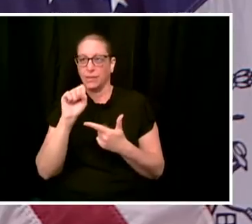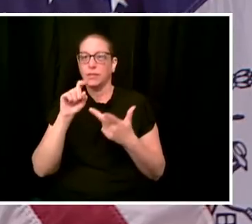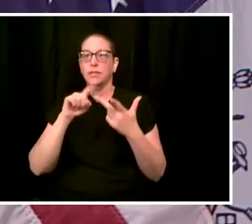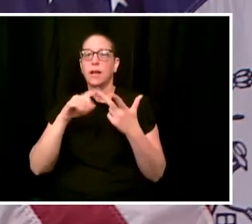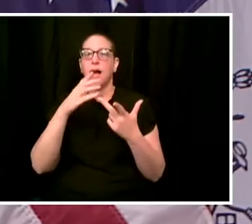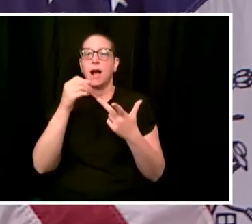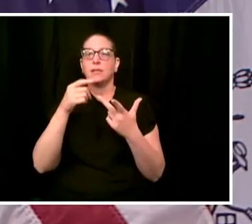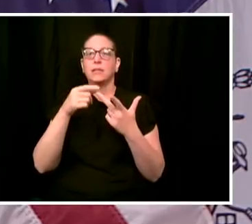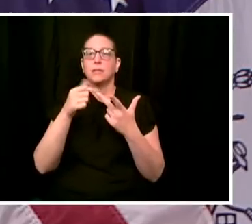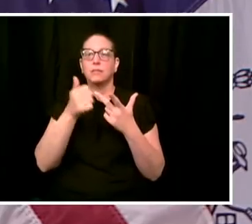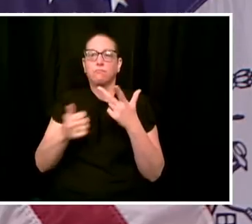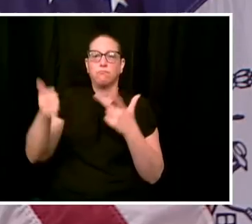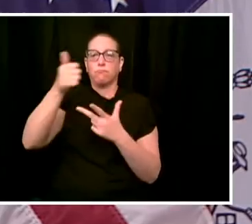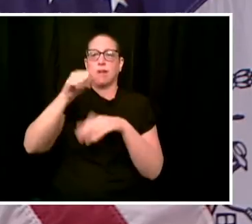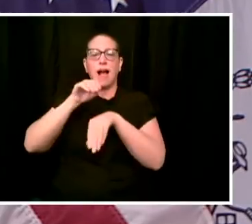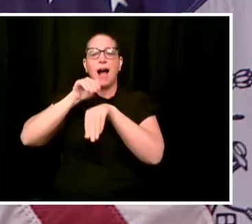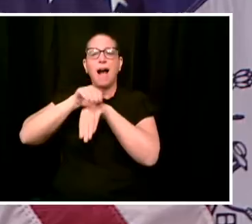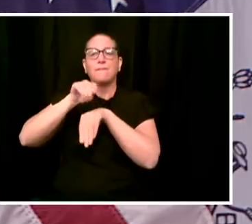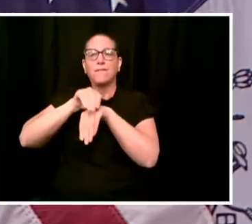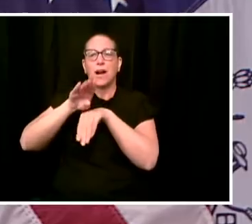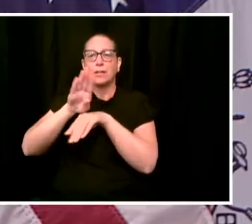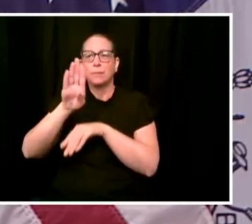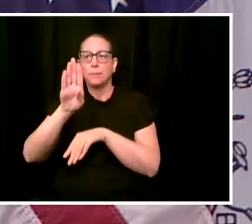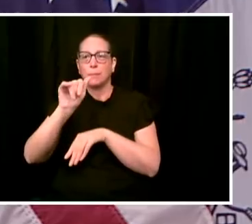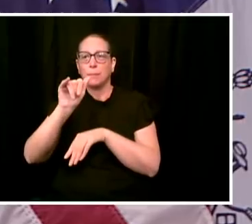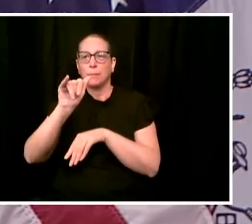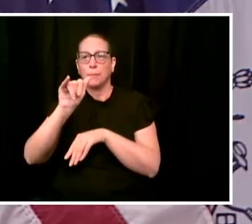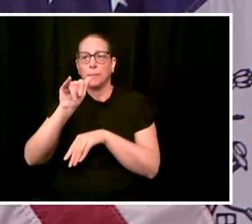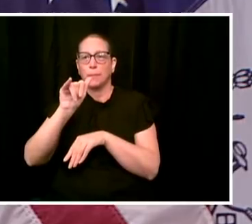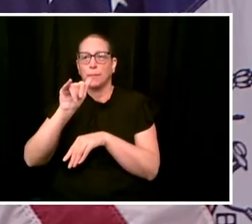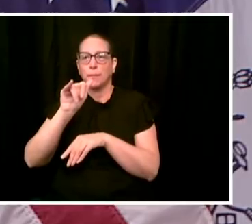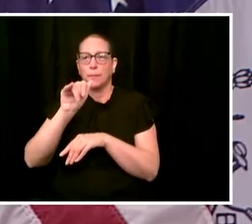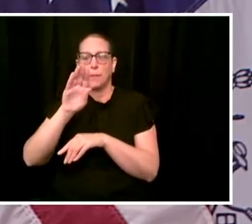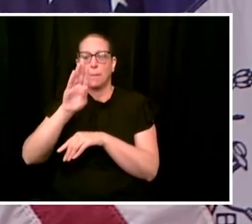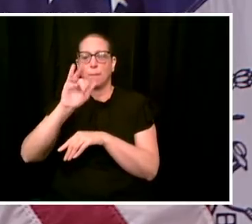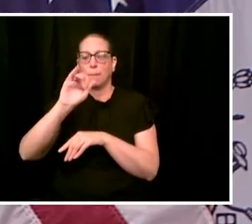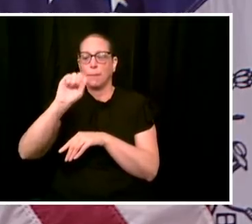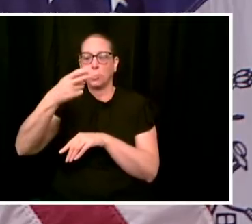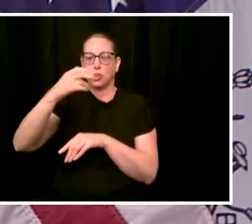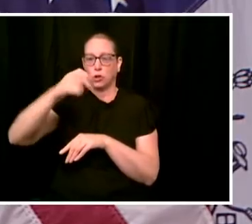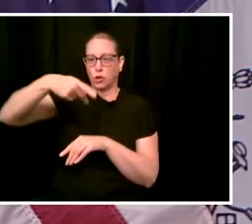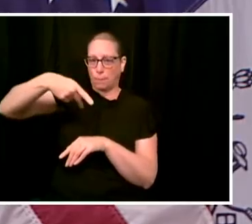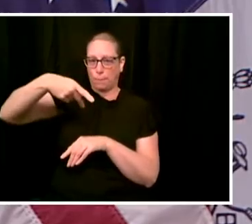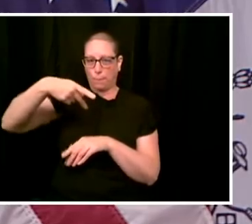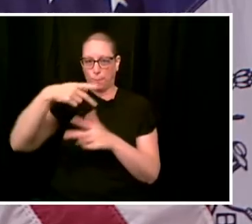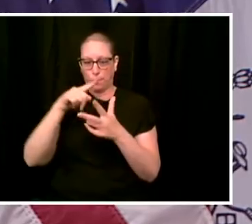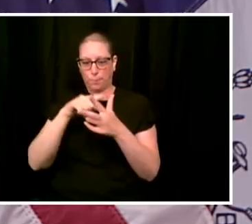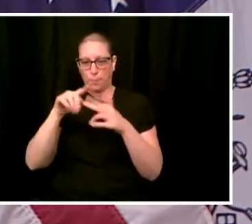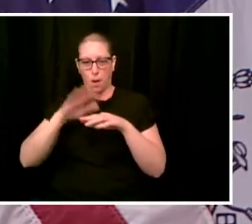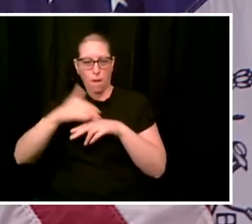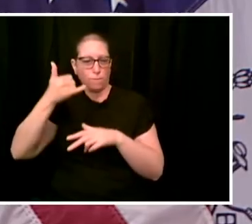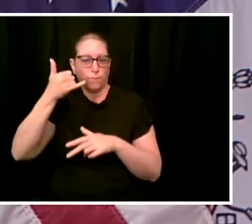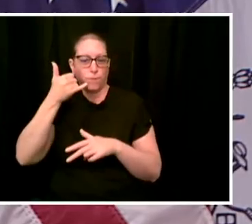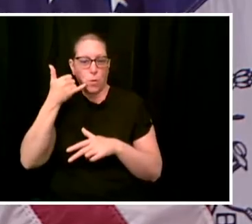DORIS ON THE PHONE. WITH US, I WILL START WITH BRIDGET FROM